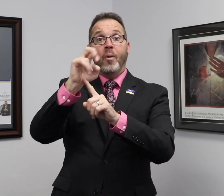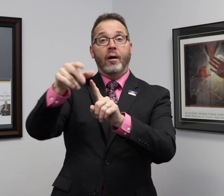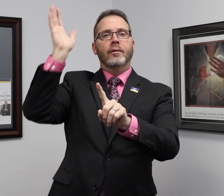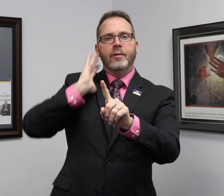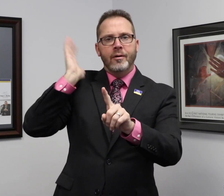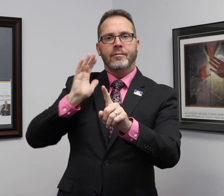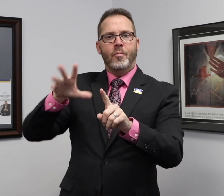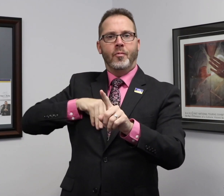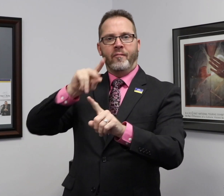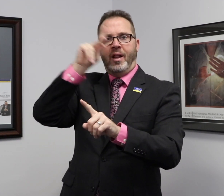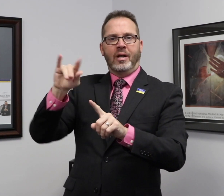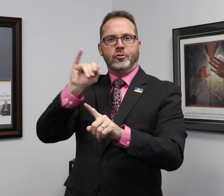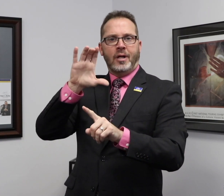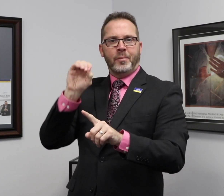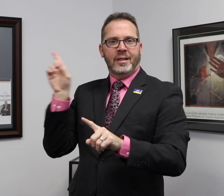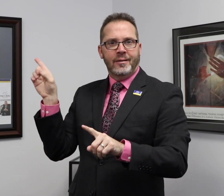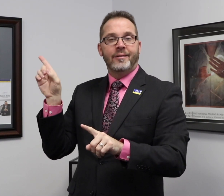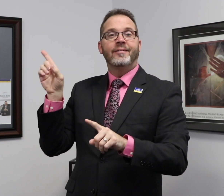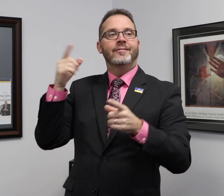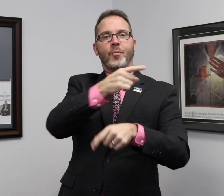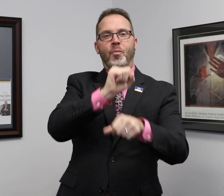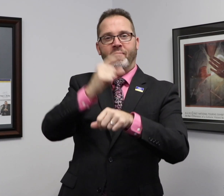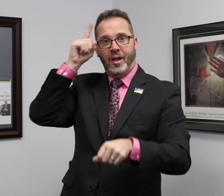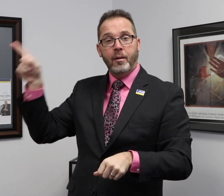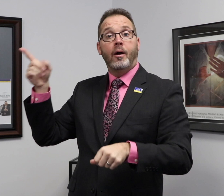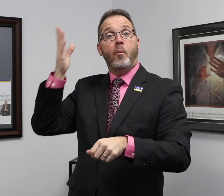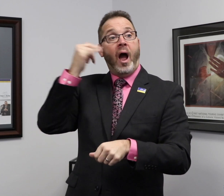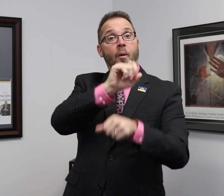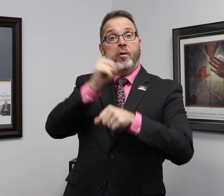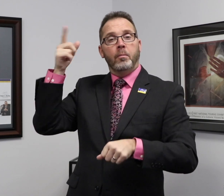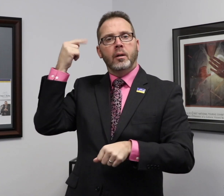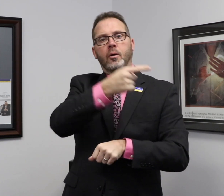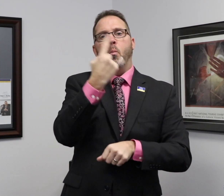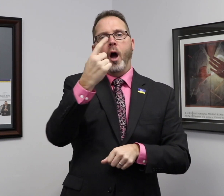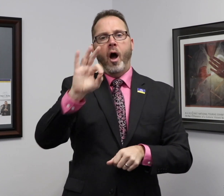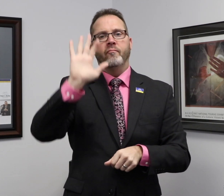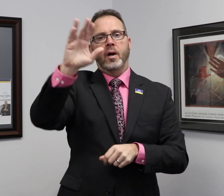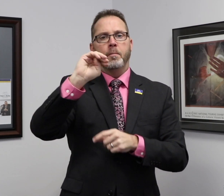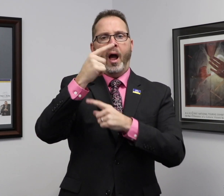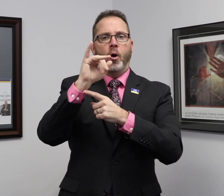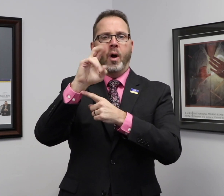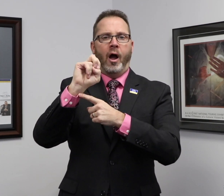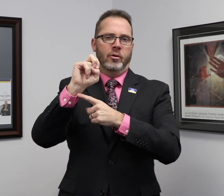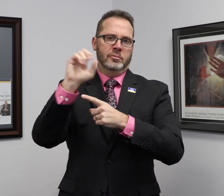who is a very big supporter of our school. Mr. Maguire supports various